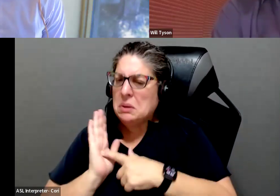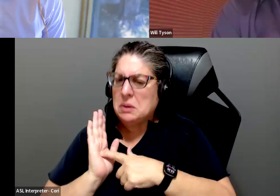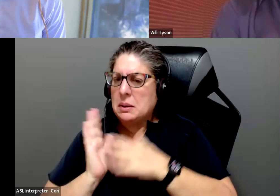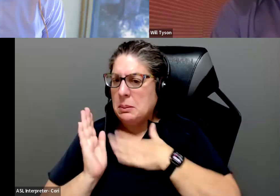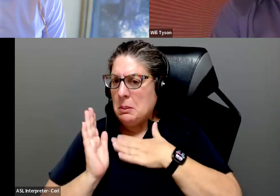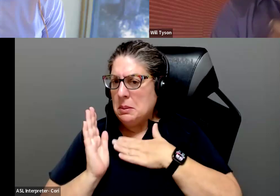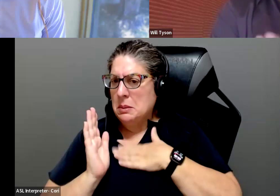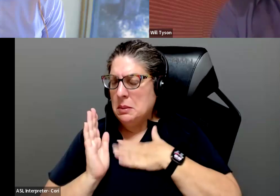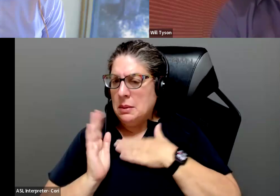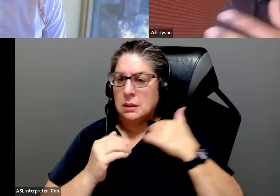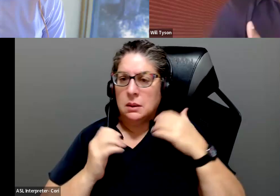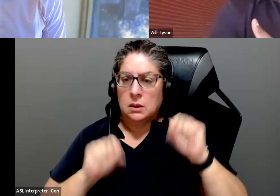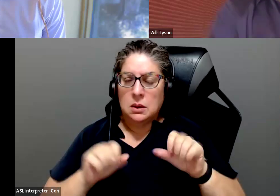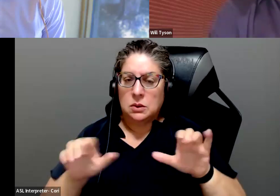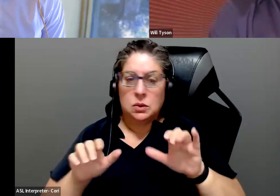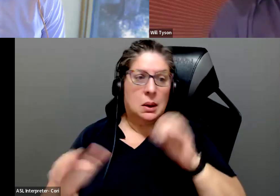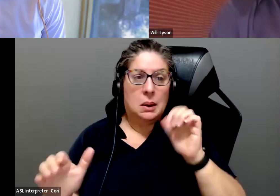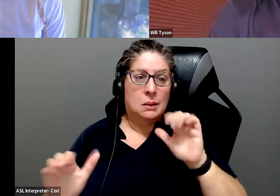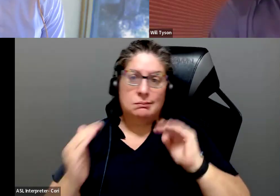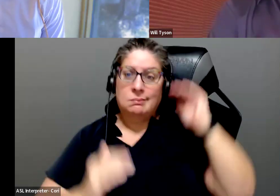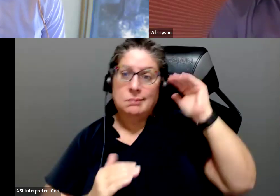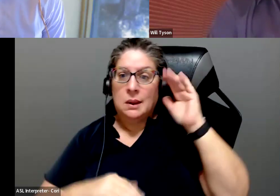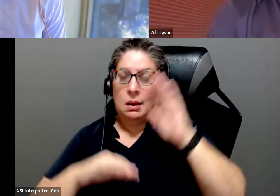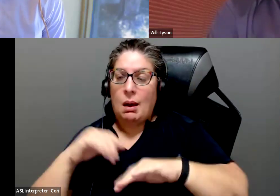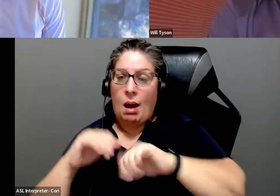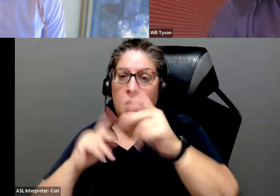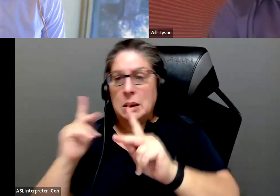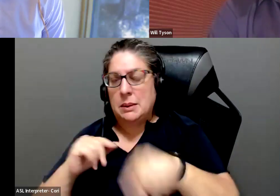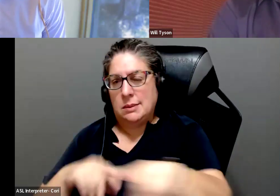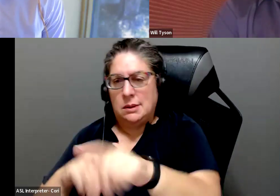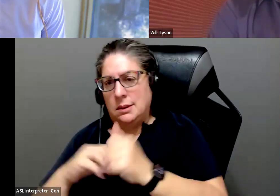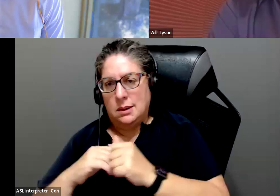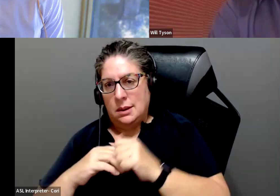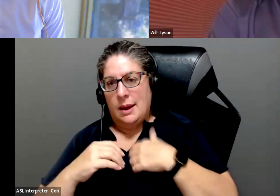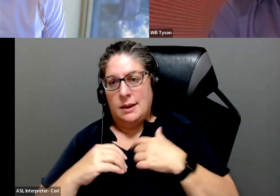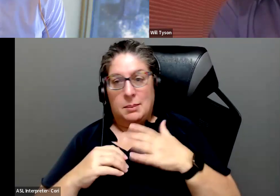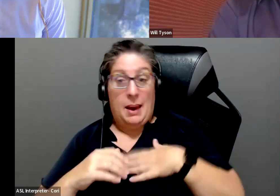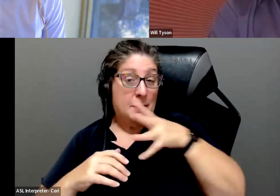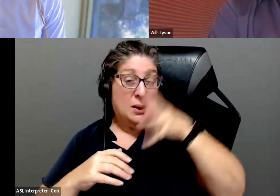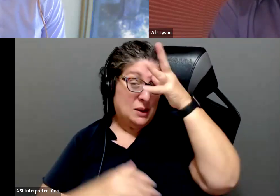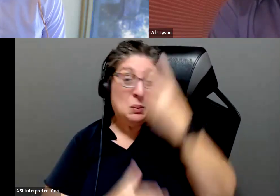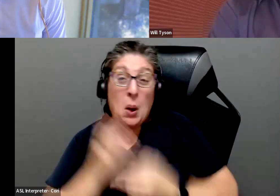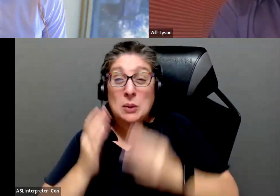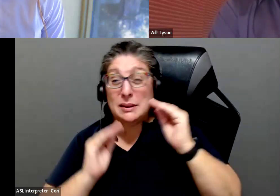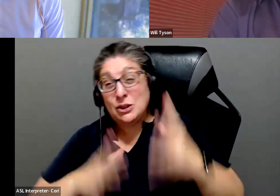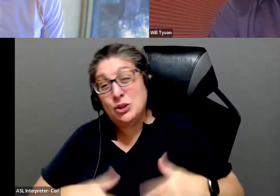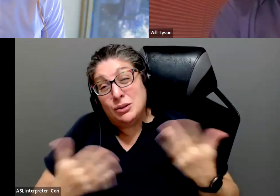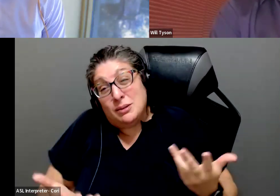that I had and parlayed to the advantage of having two teachers as my parents.